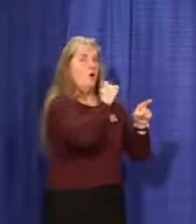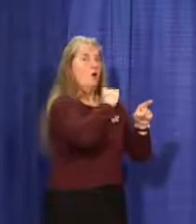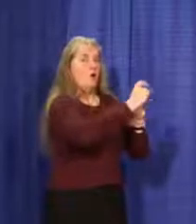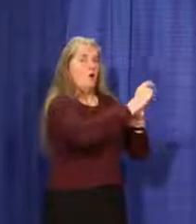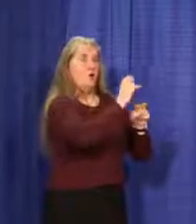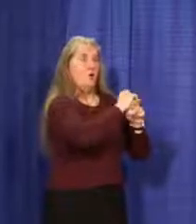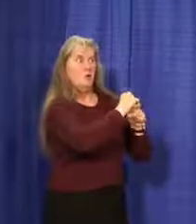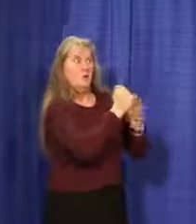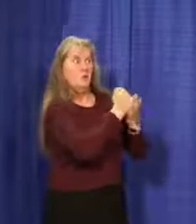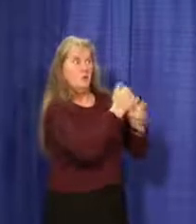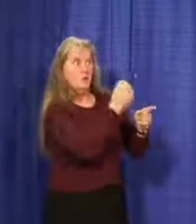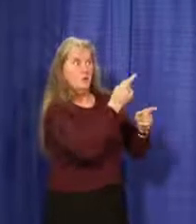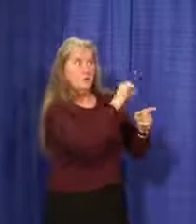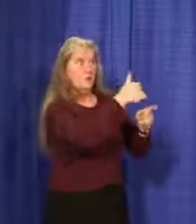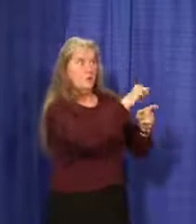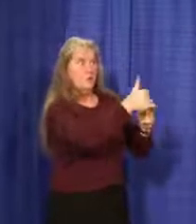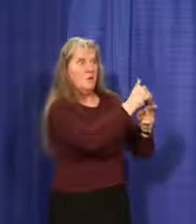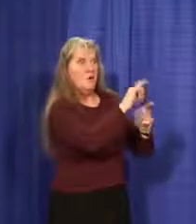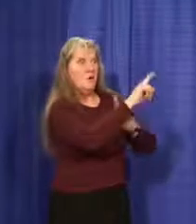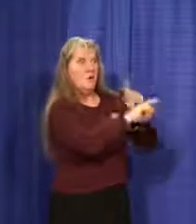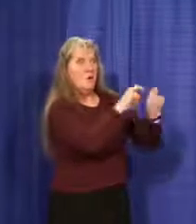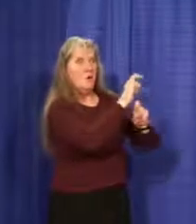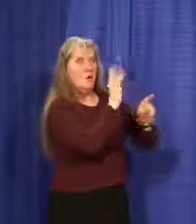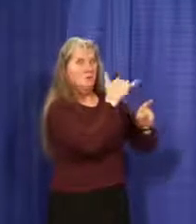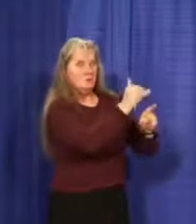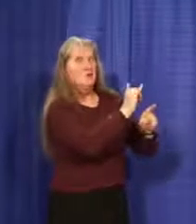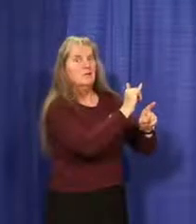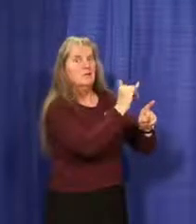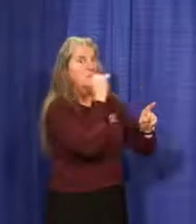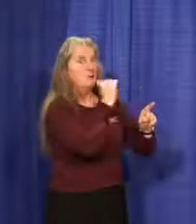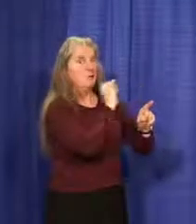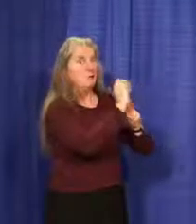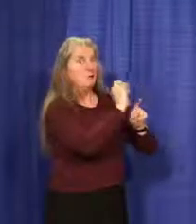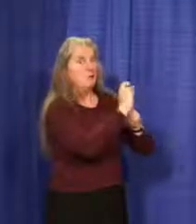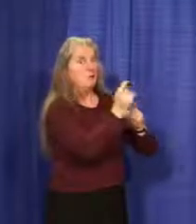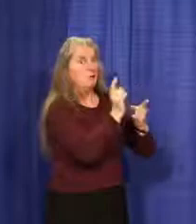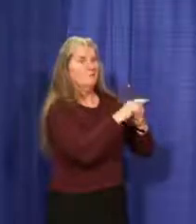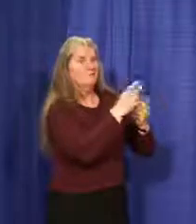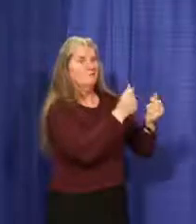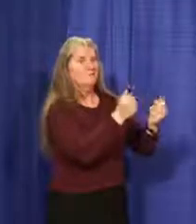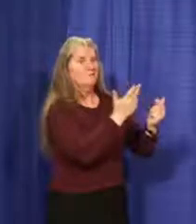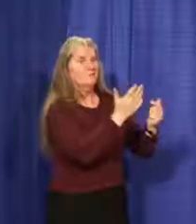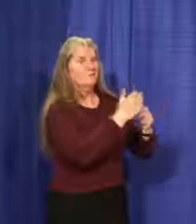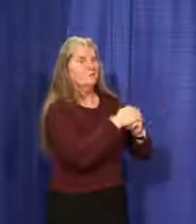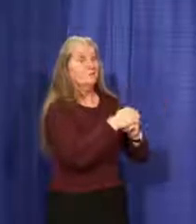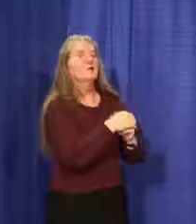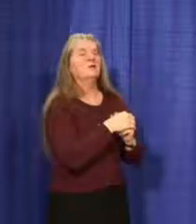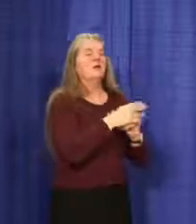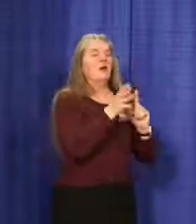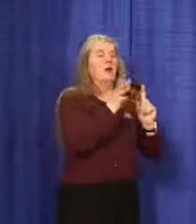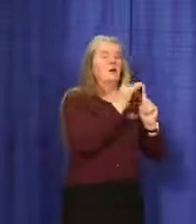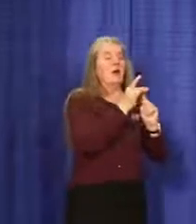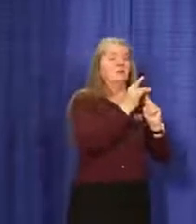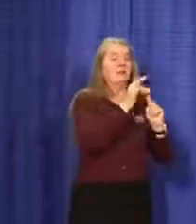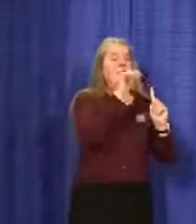It is a very active follow-up for high-risk contacts. Generally, testing of contact